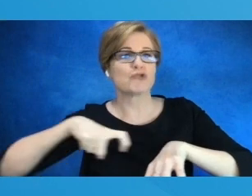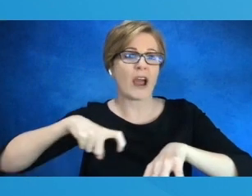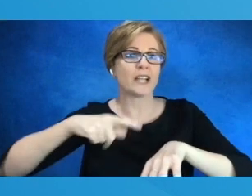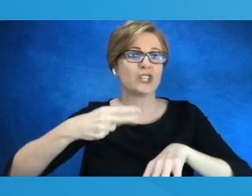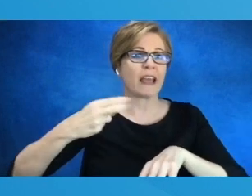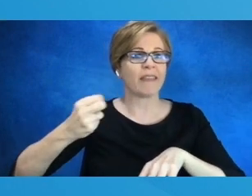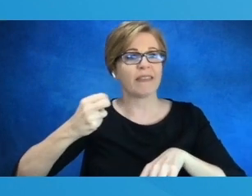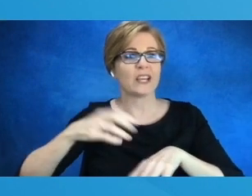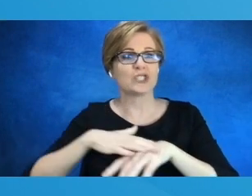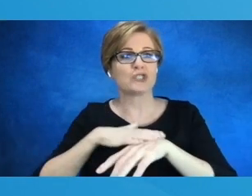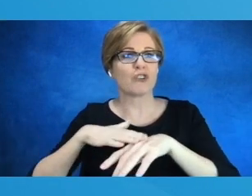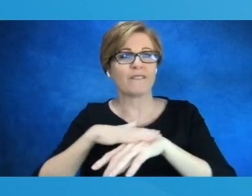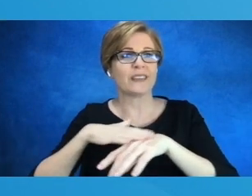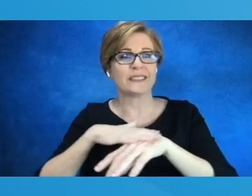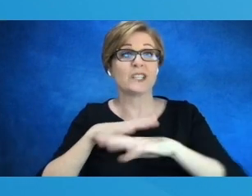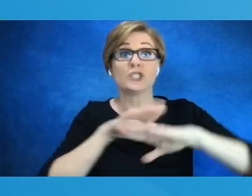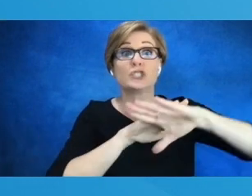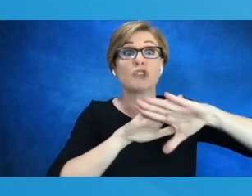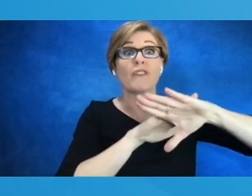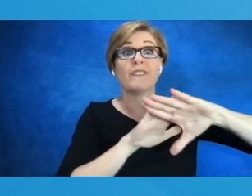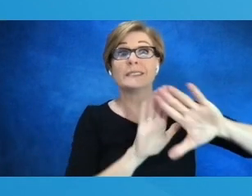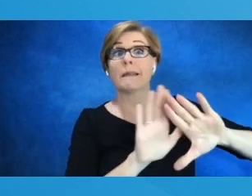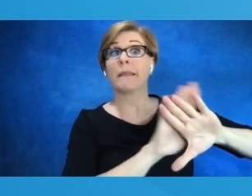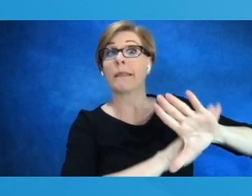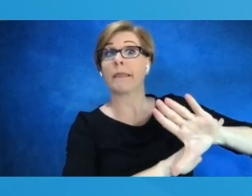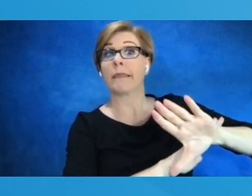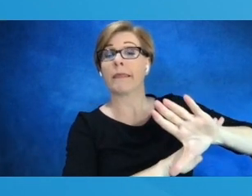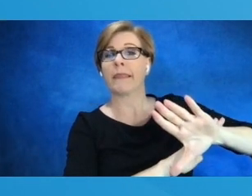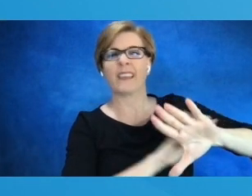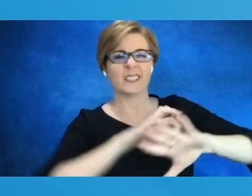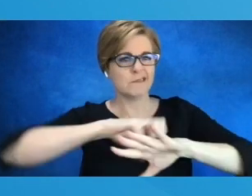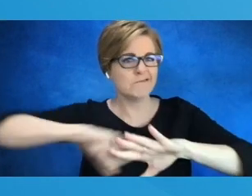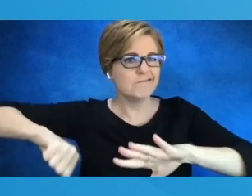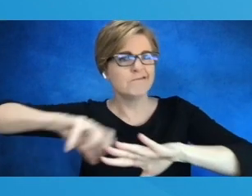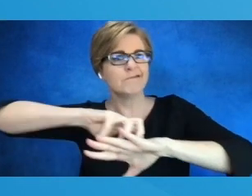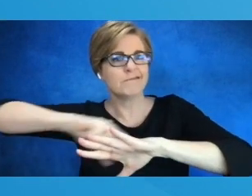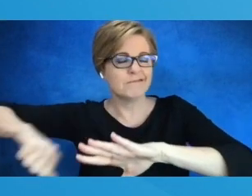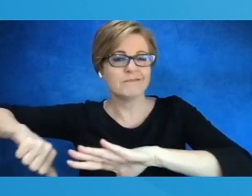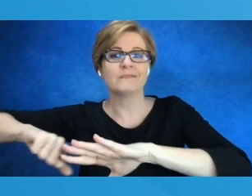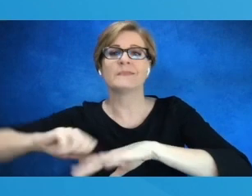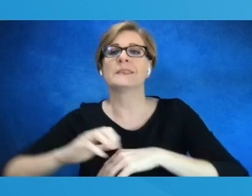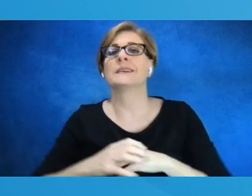Also, you know, why why don't we learn from our mistakes?